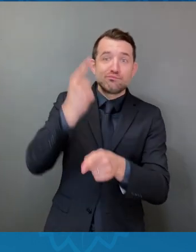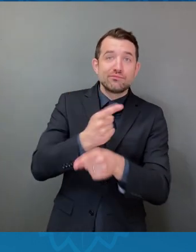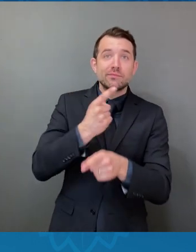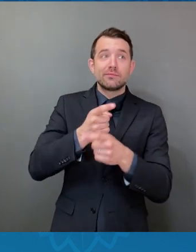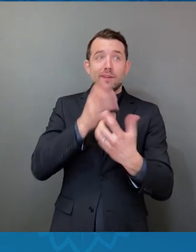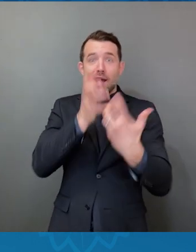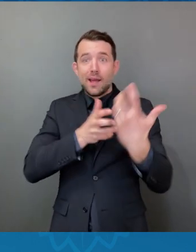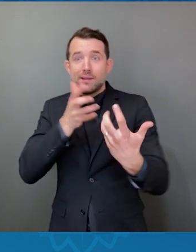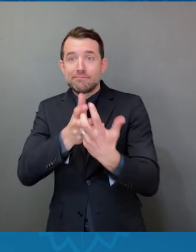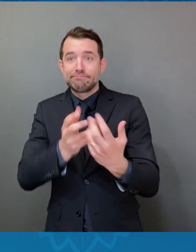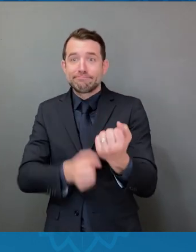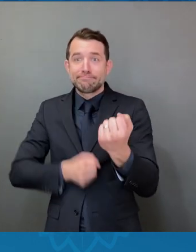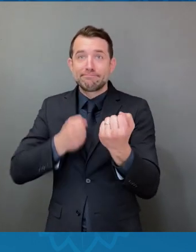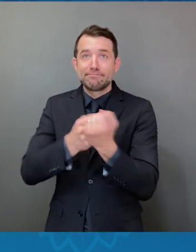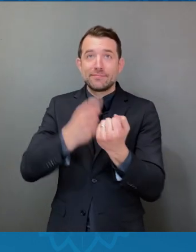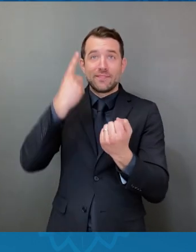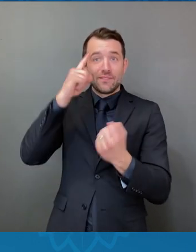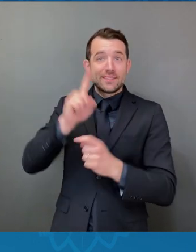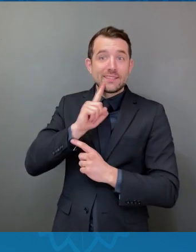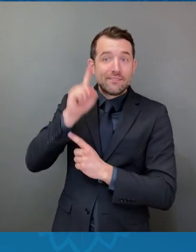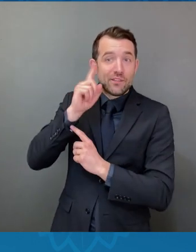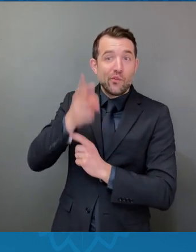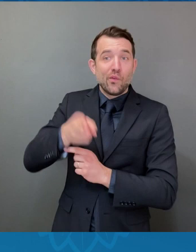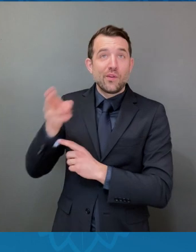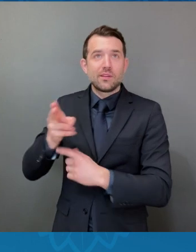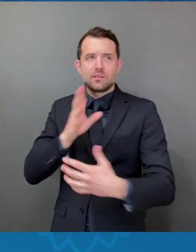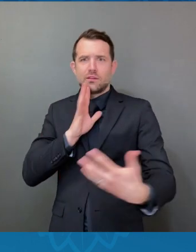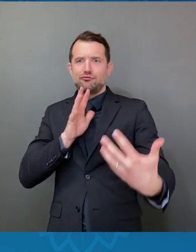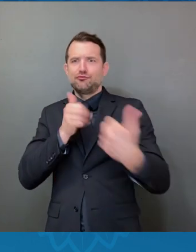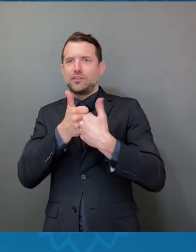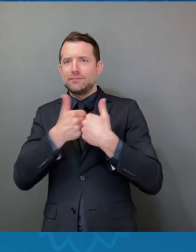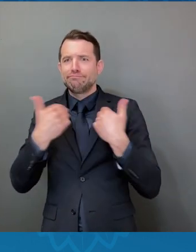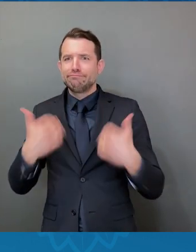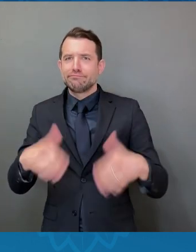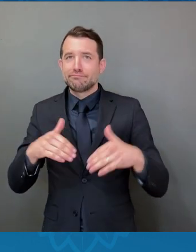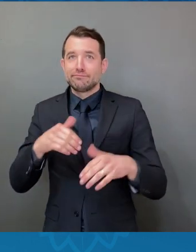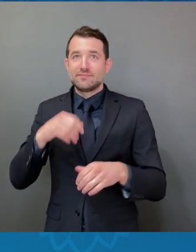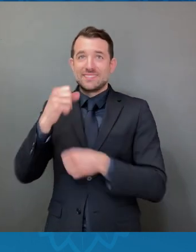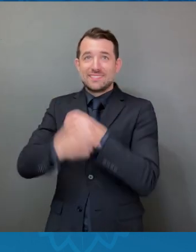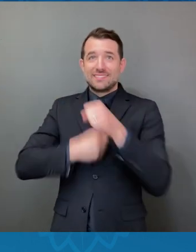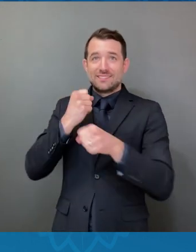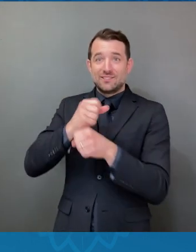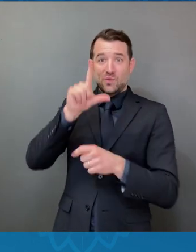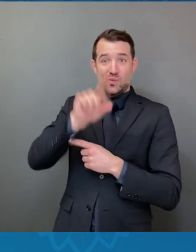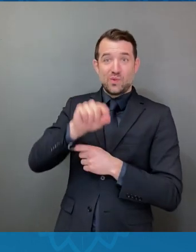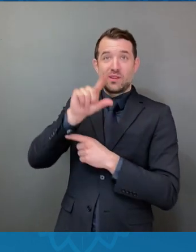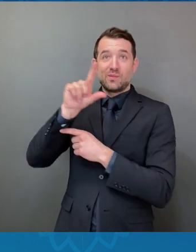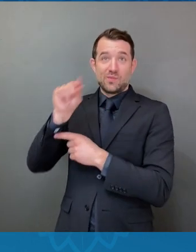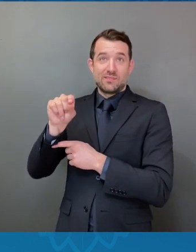In 2020, disabled Americans were almost twice as likely to experience problems